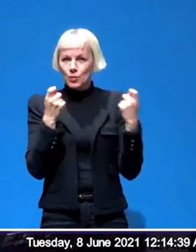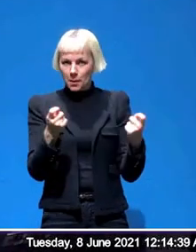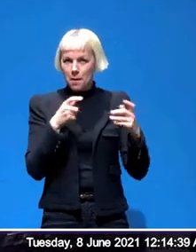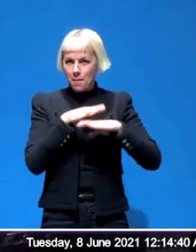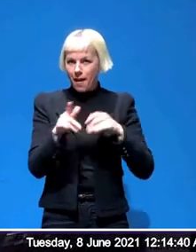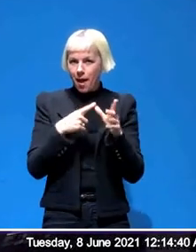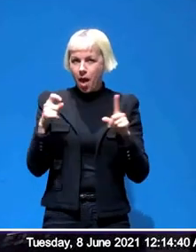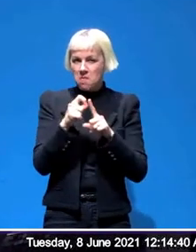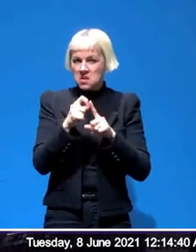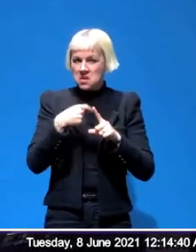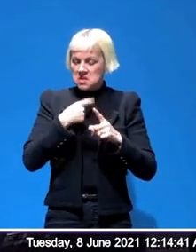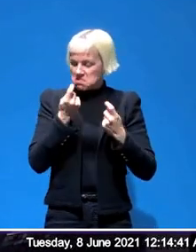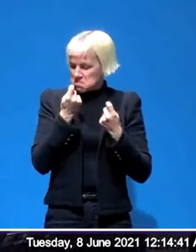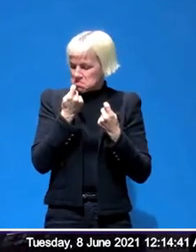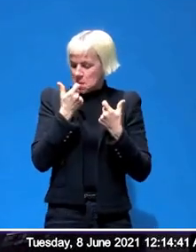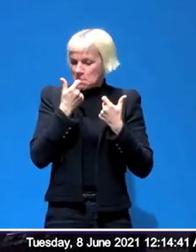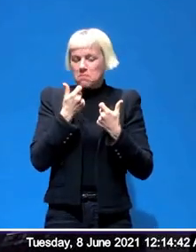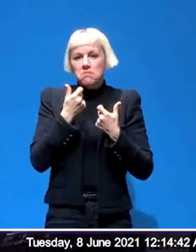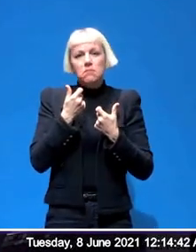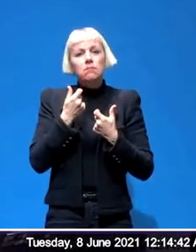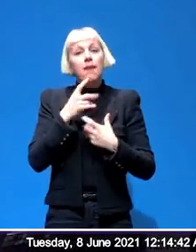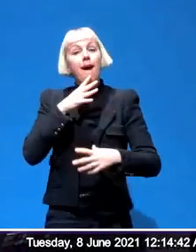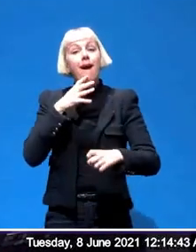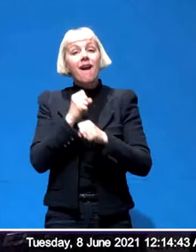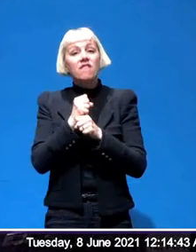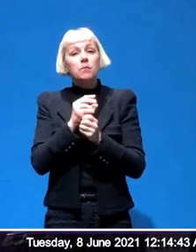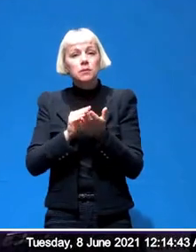The Government has put in half a million dollars towards developing this app,